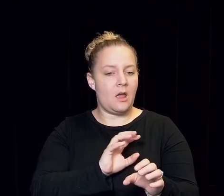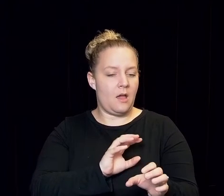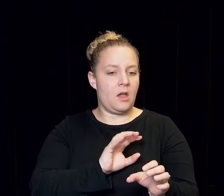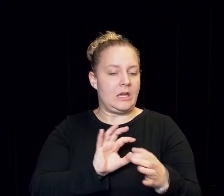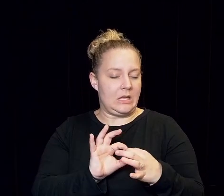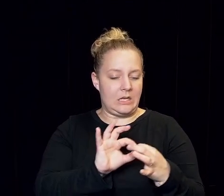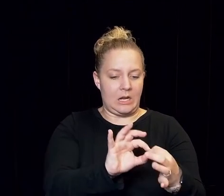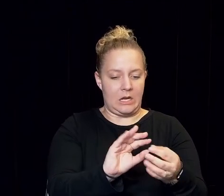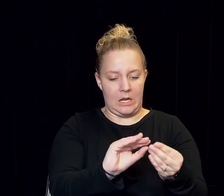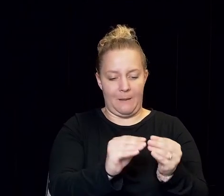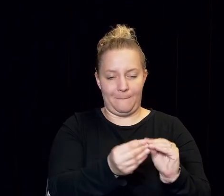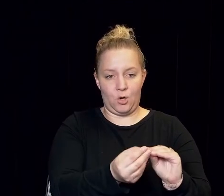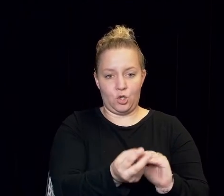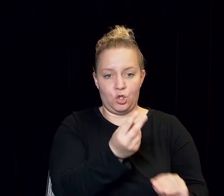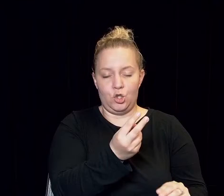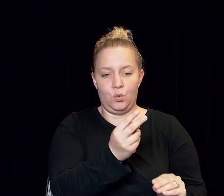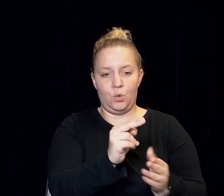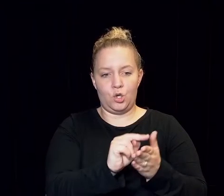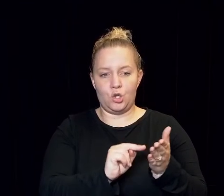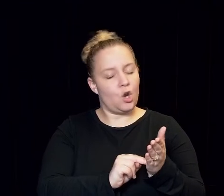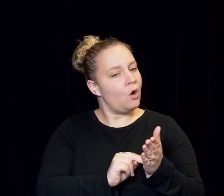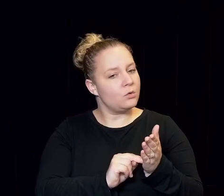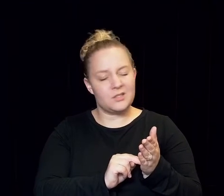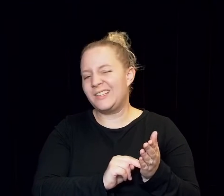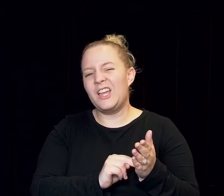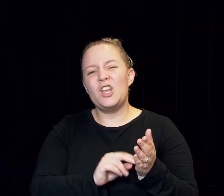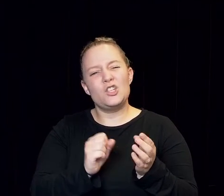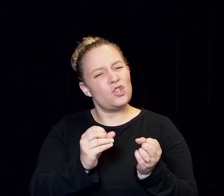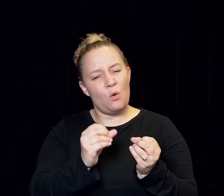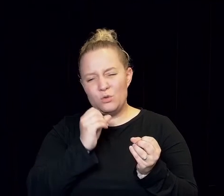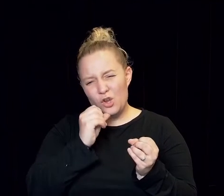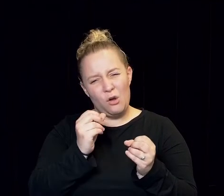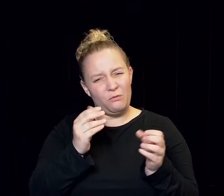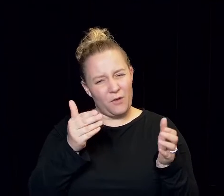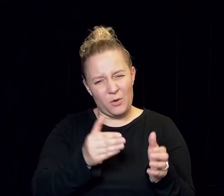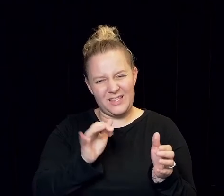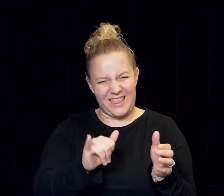continue on into the dividing fractions. That'll be four eight day two notes. So, multiplicative